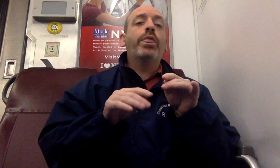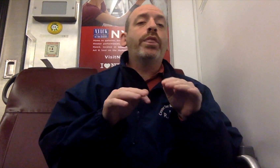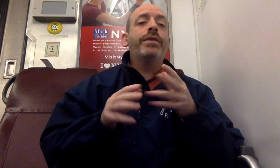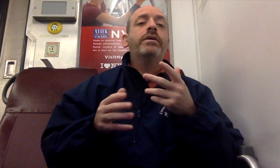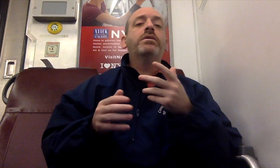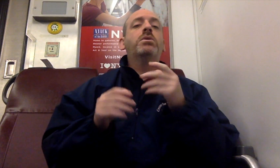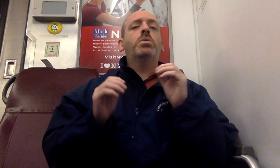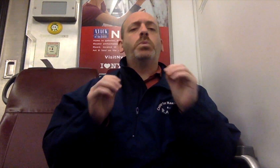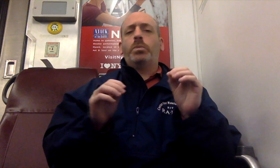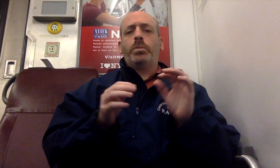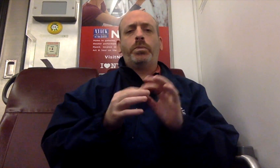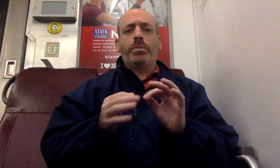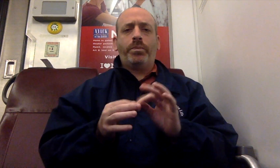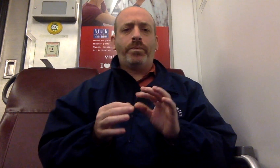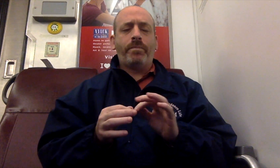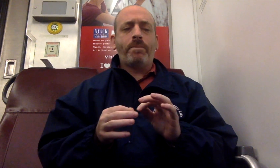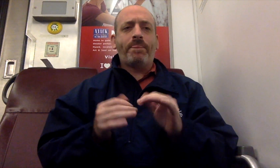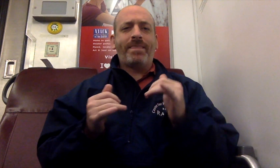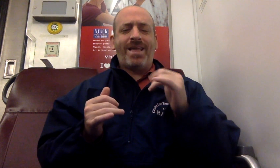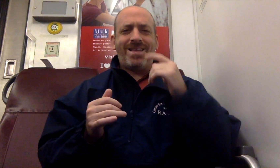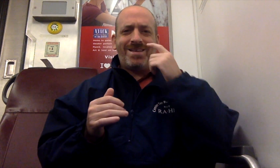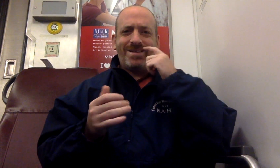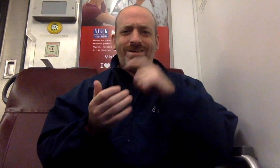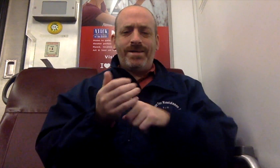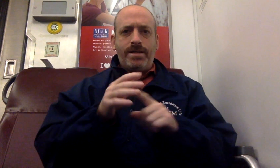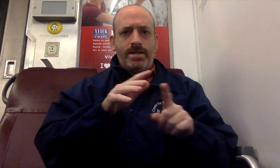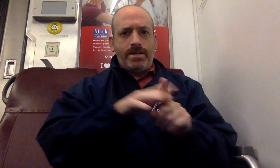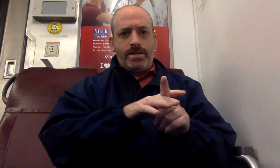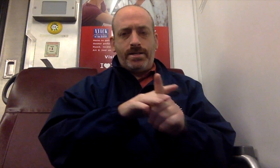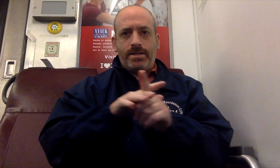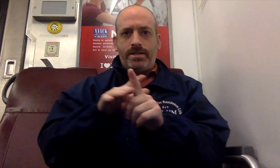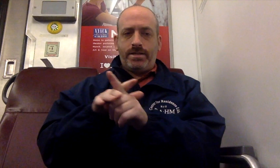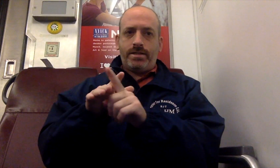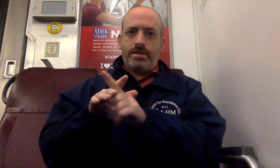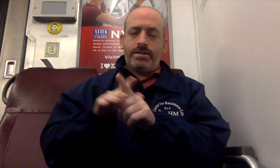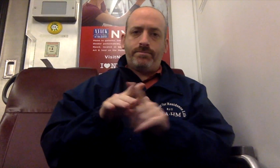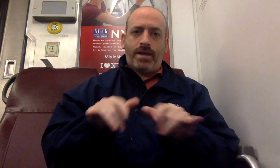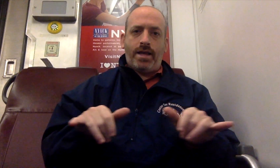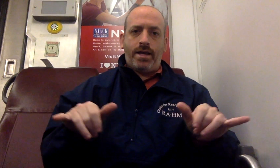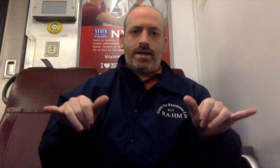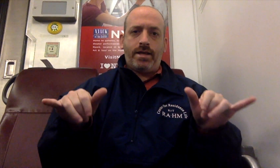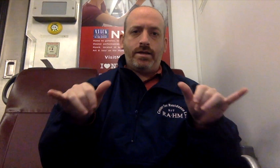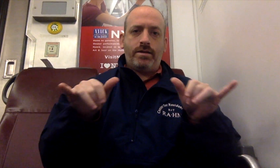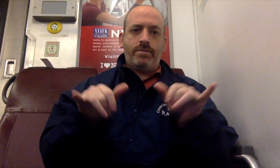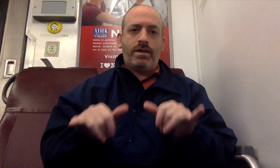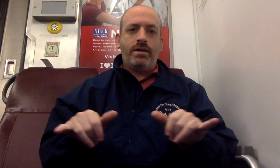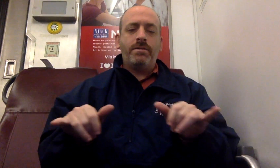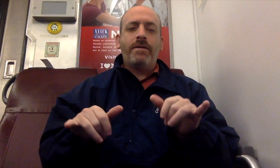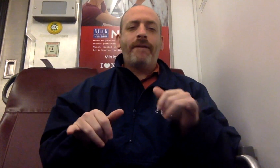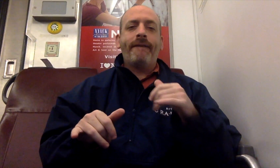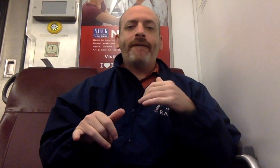I kept abreast of this very topic. Didn't even bothered to leave any comments, etc. Now, it has become one of most recurring topic discussed